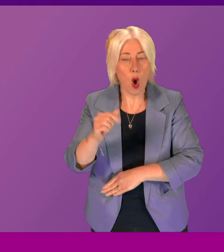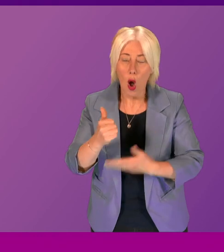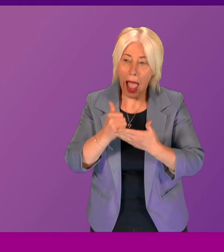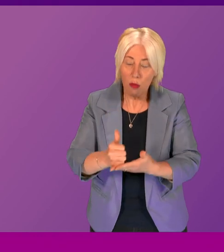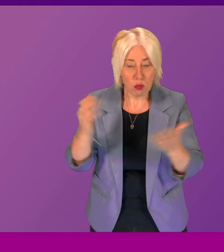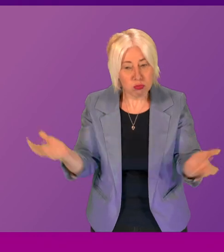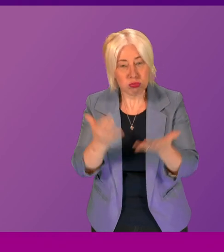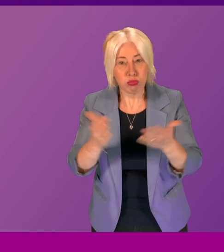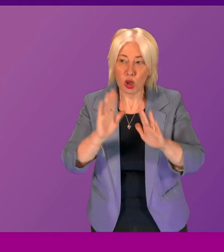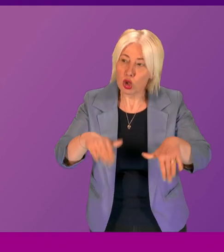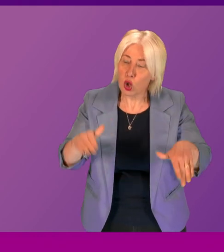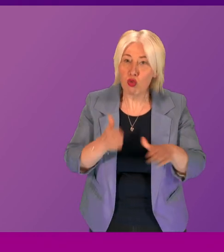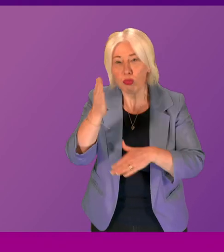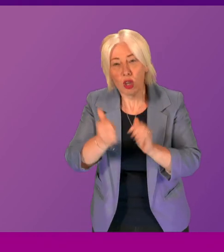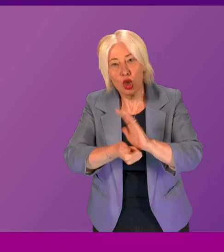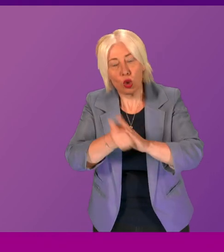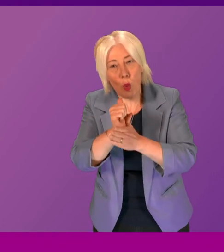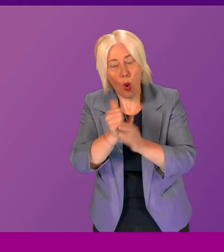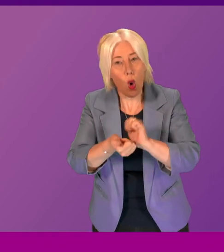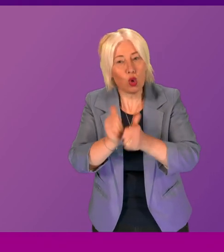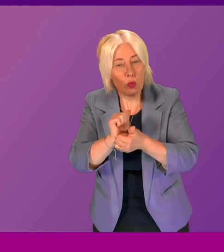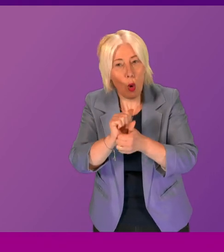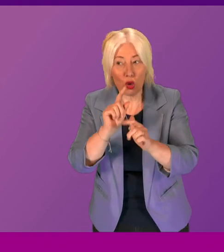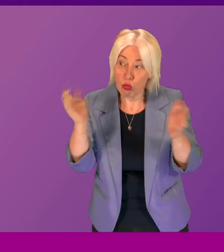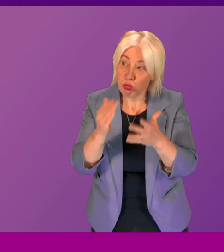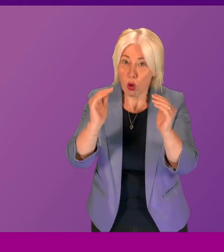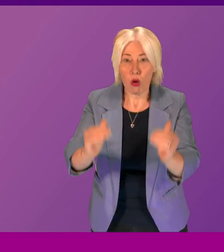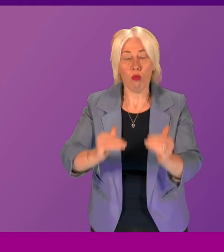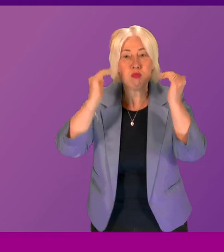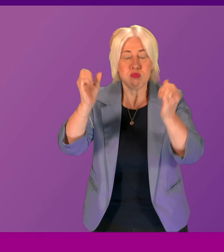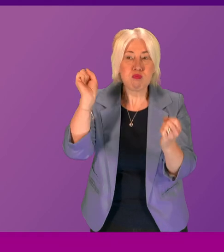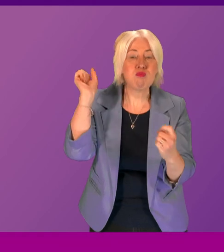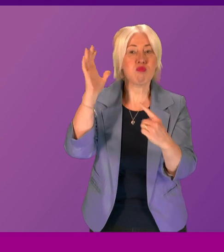children into sport and cultivate future world-class athletes, in light of the recent victories